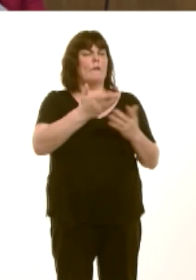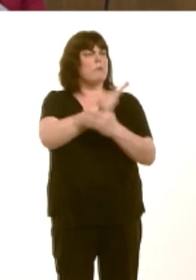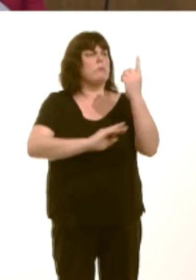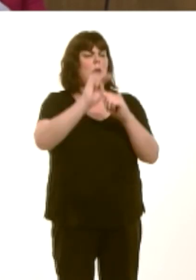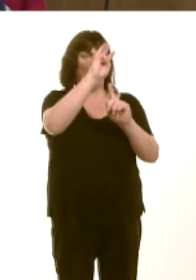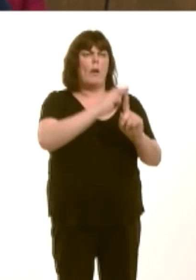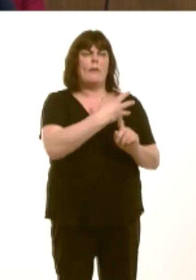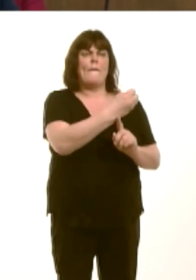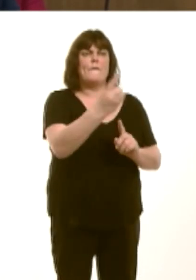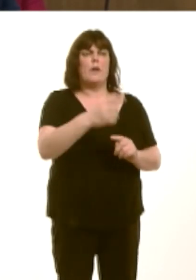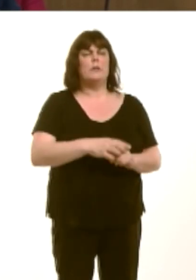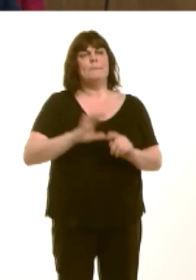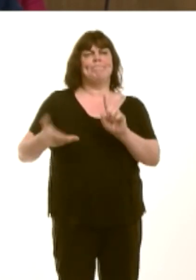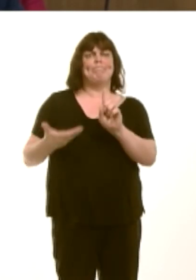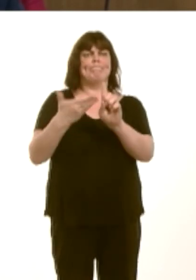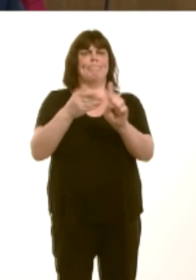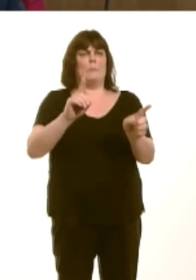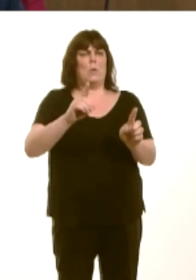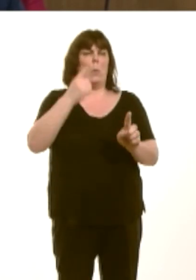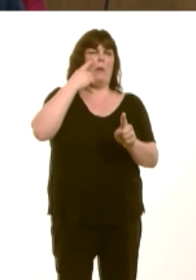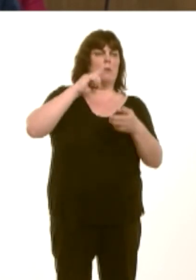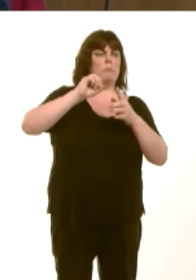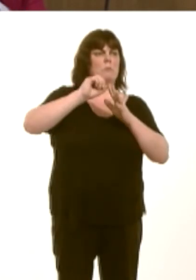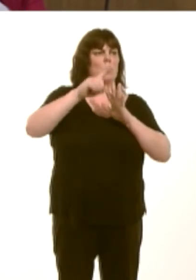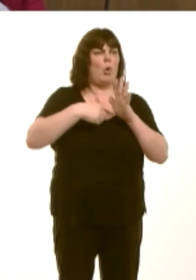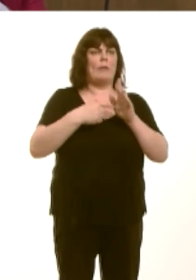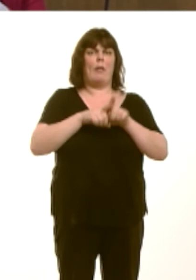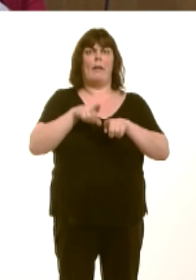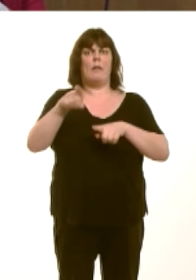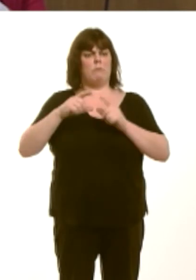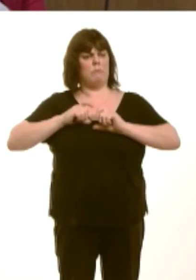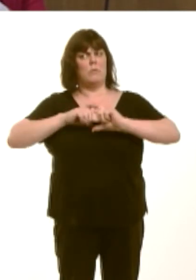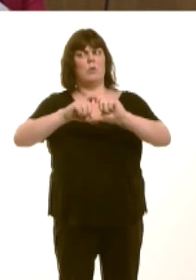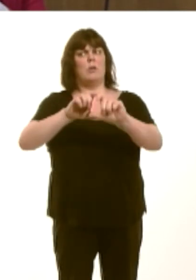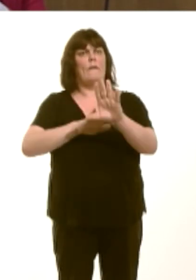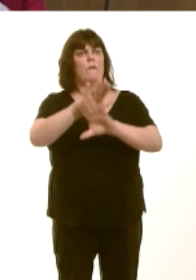What we hope to see, of course, is schemes like that continue in the future, expand in